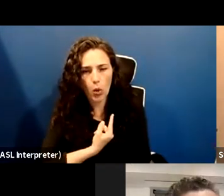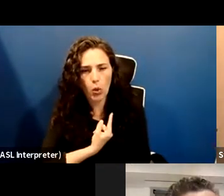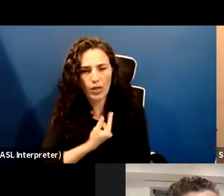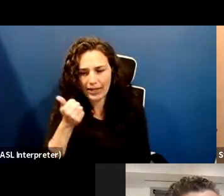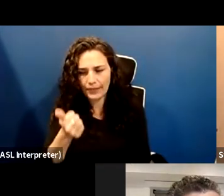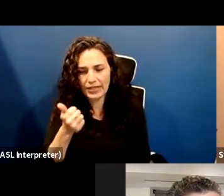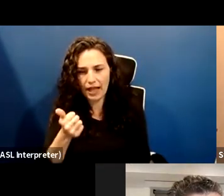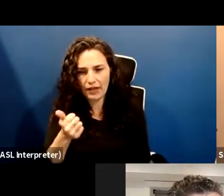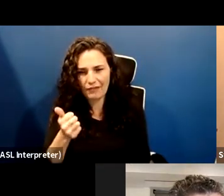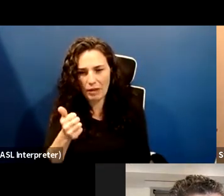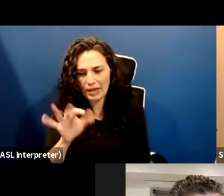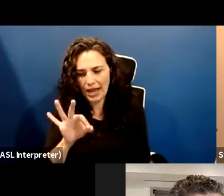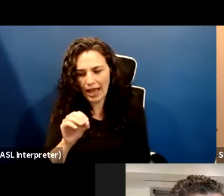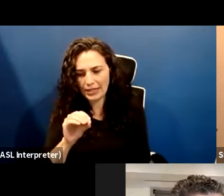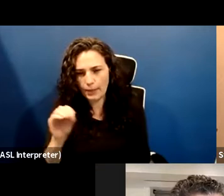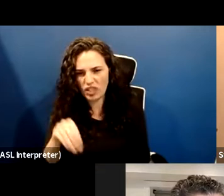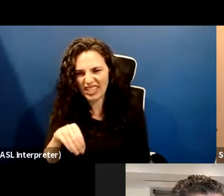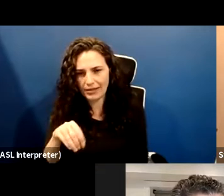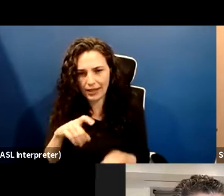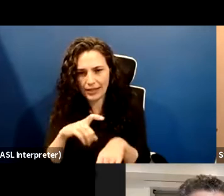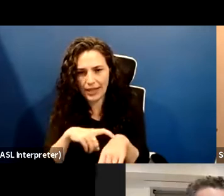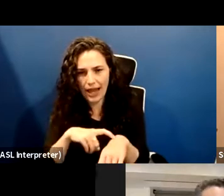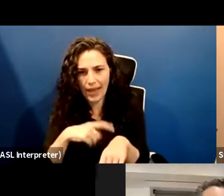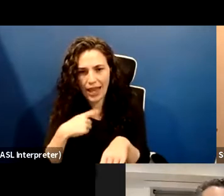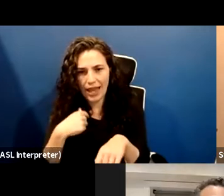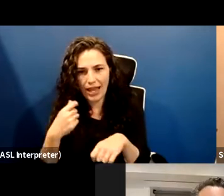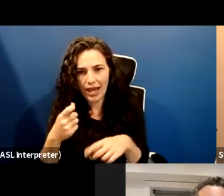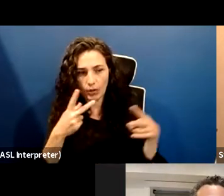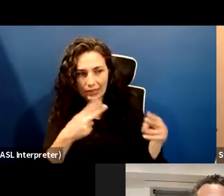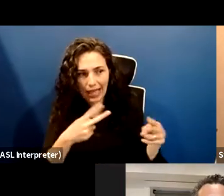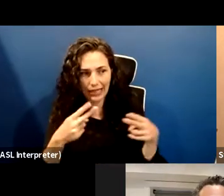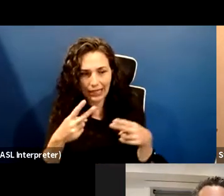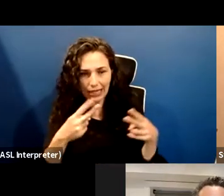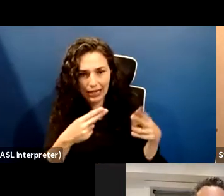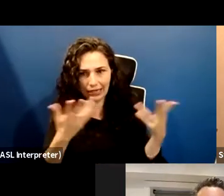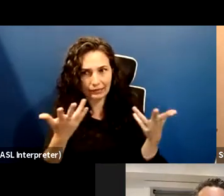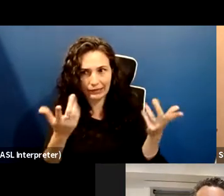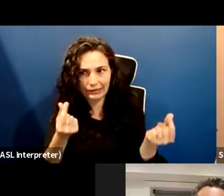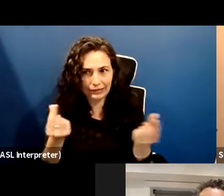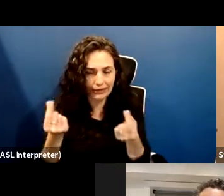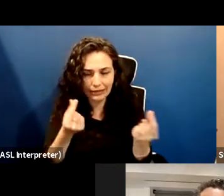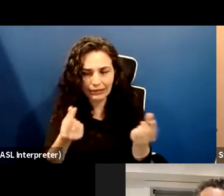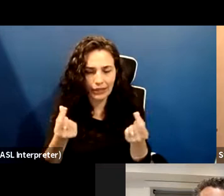And I was cutting because we figured, you know, we need to do something like that, and we have to stay on the timeline.